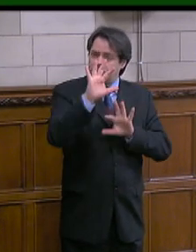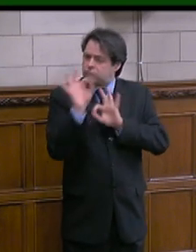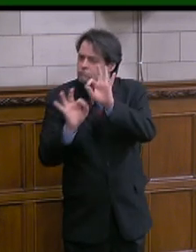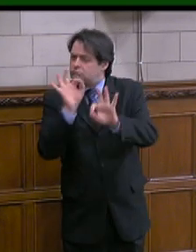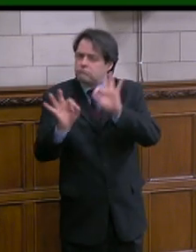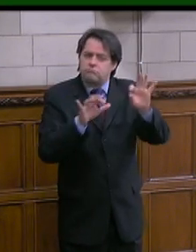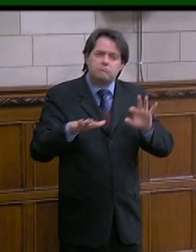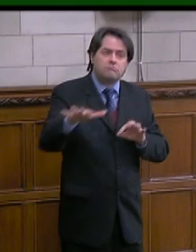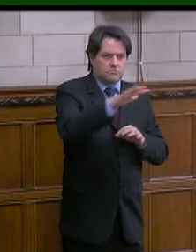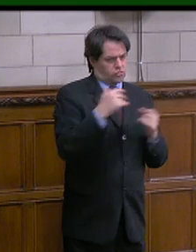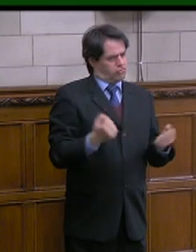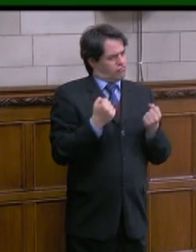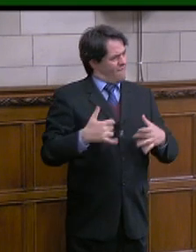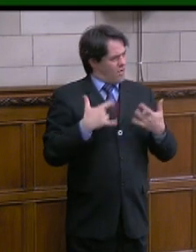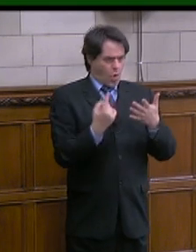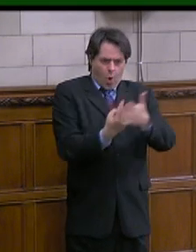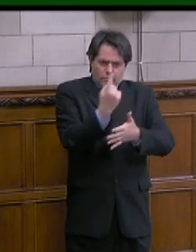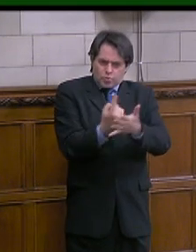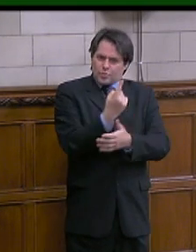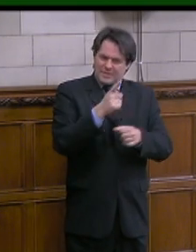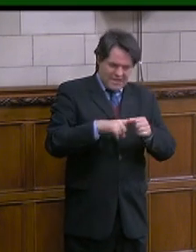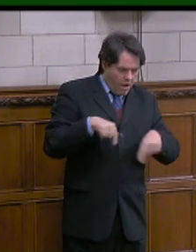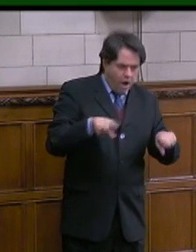believe strongly that there should be more opportunities for young people—deaf or hearing—to